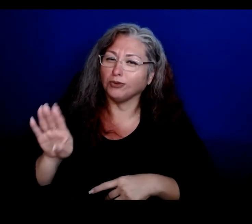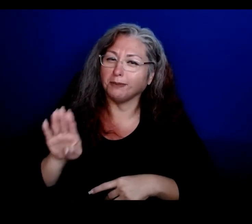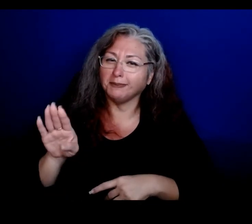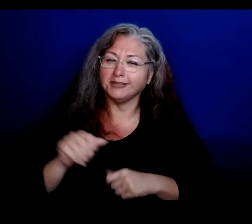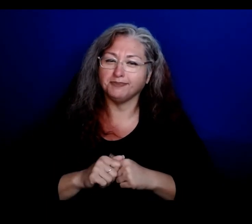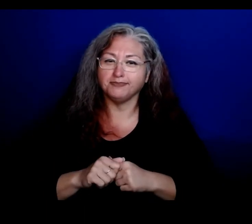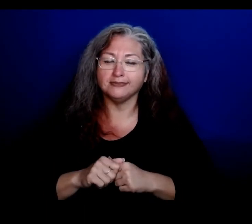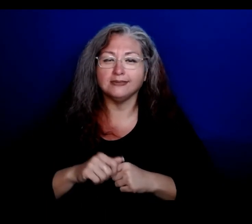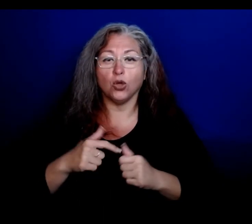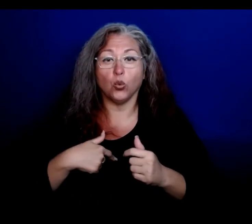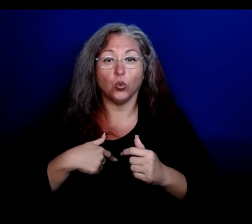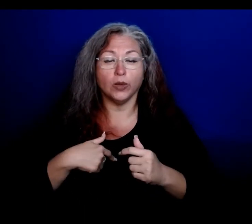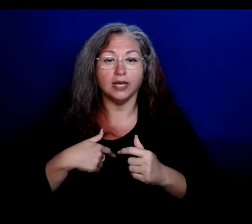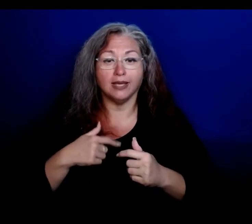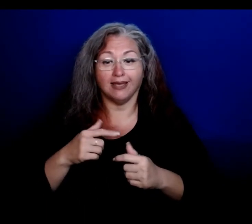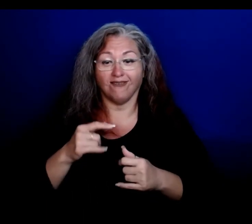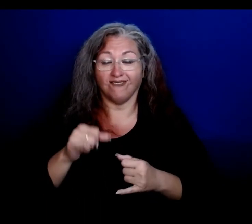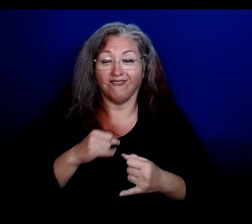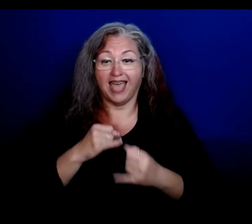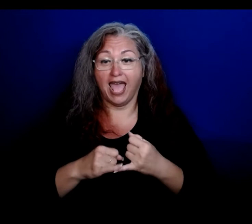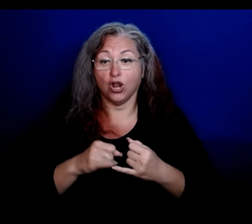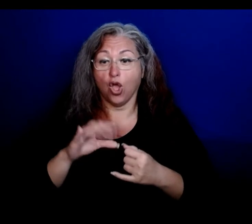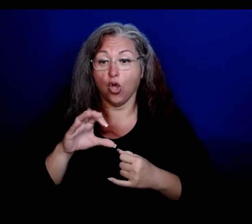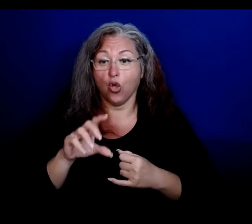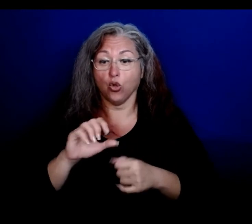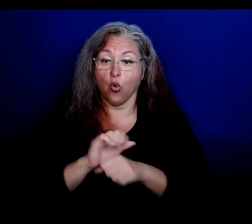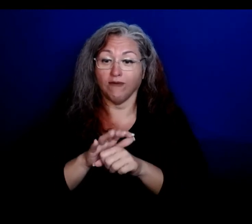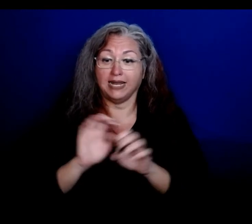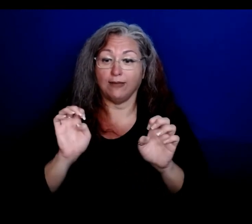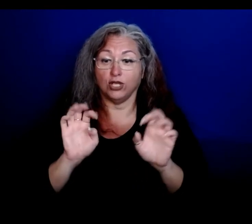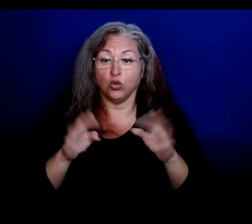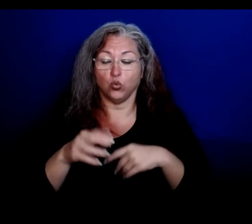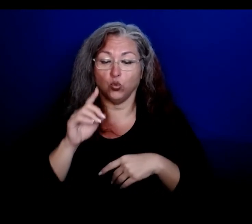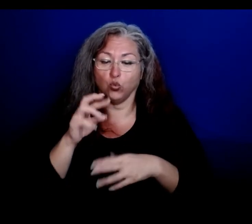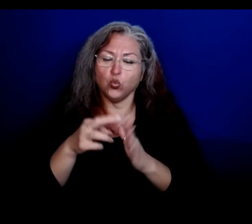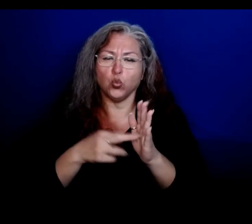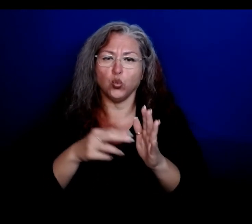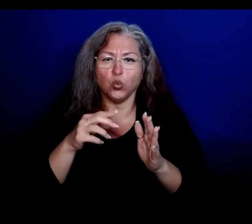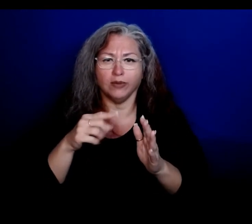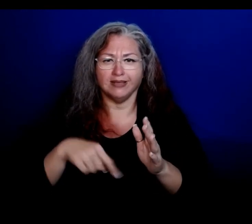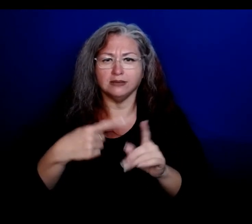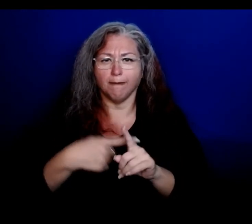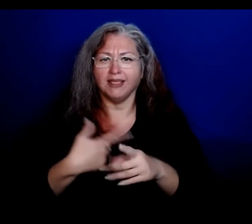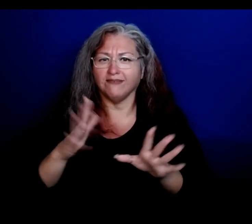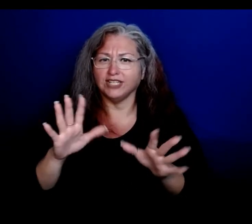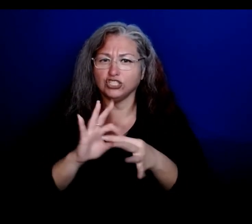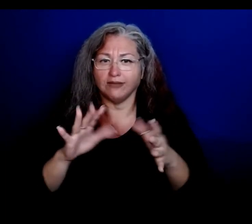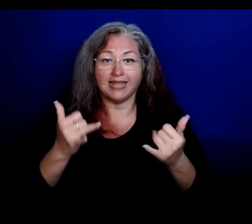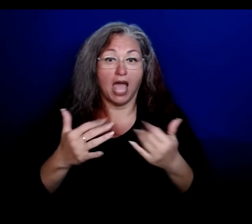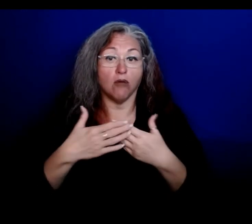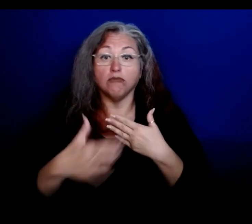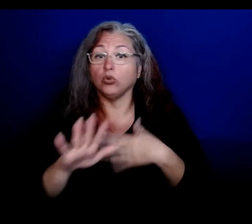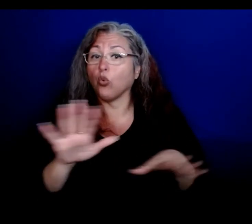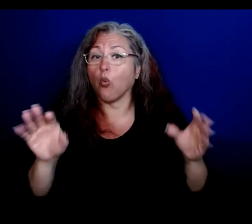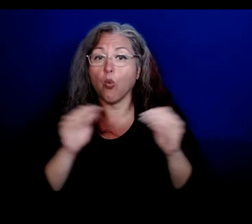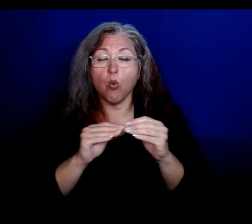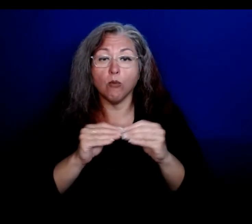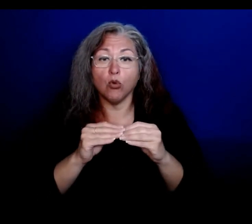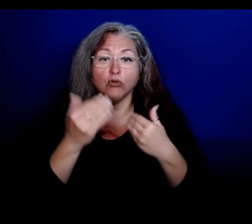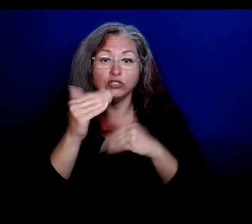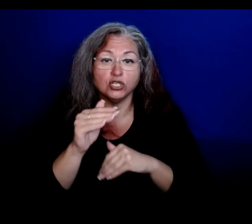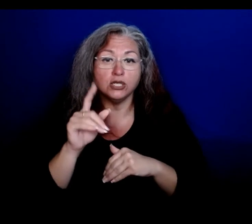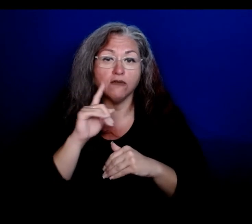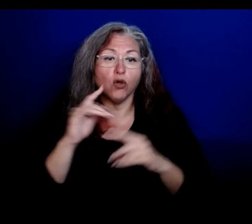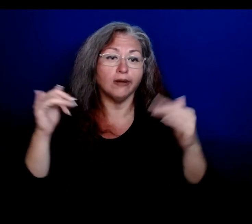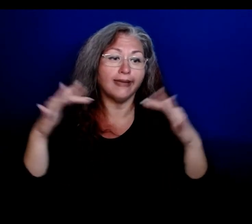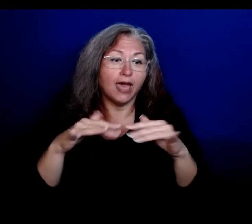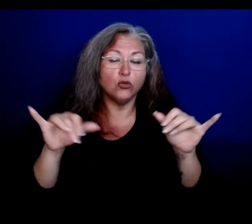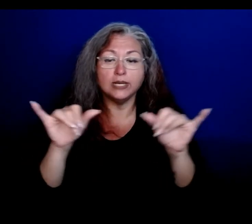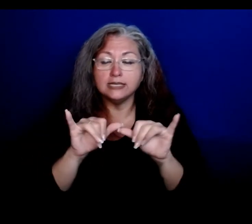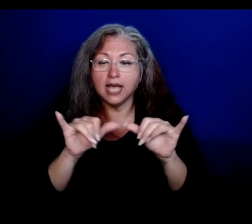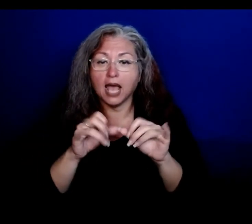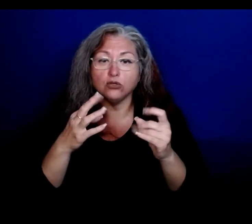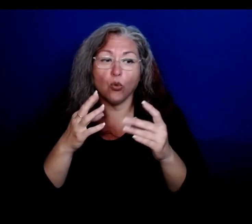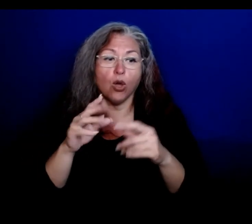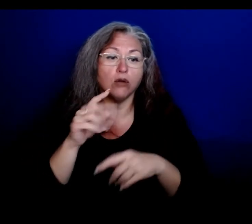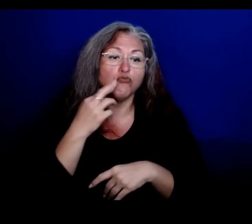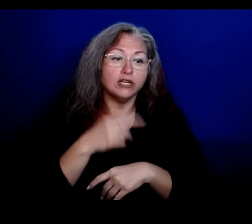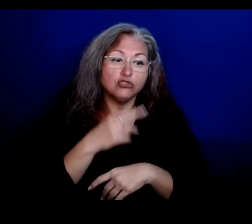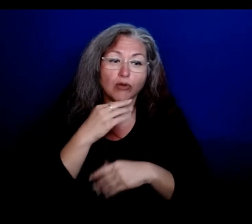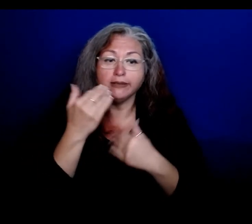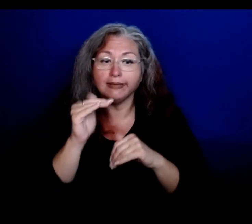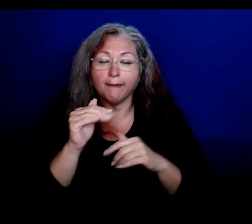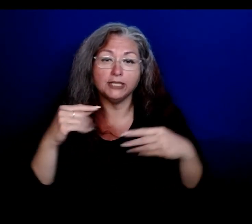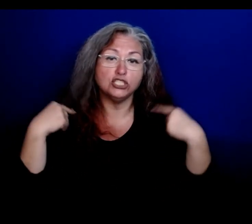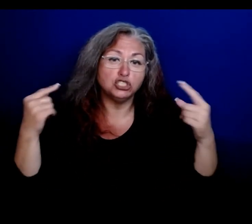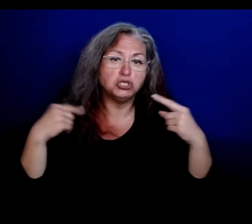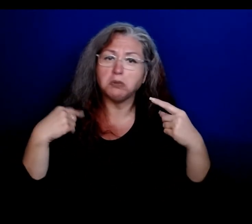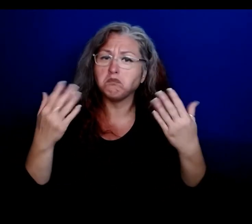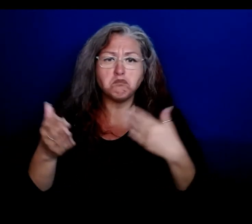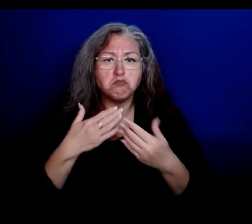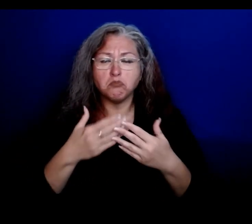I lifted the final covid emergency rule for Kauai County earlier this month. There are no longer any restrictions on gathering sizes or limits on restaurant and gym capacity. And there are no